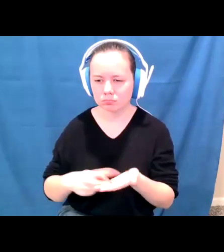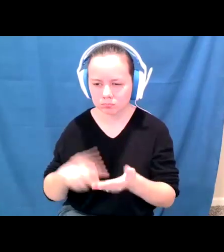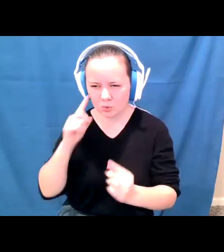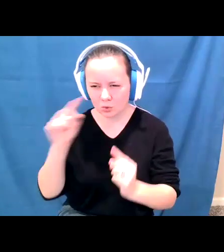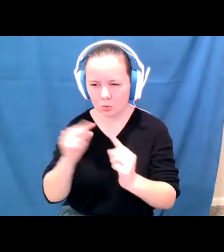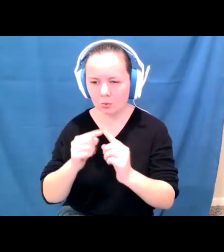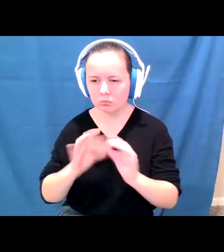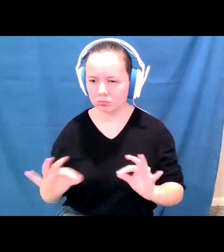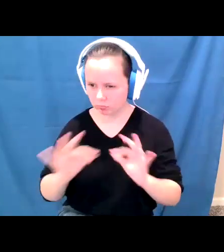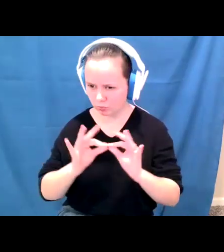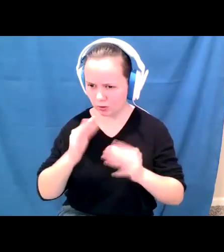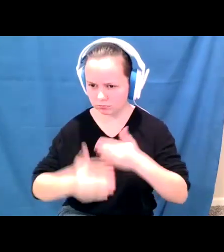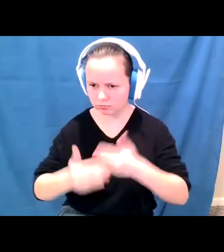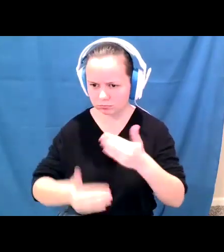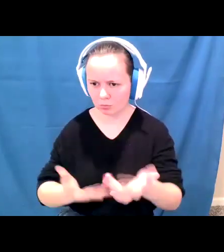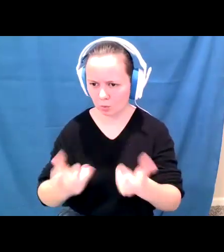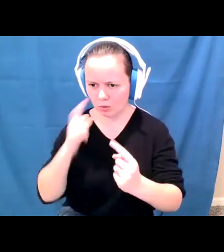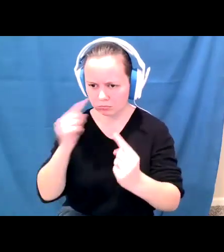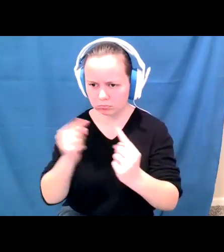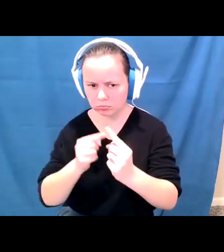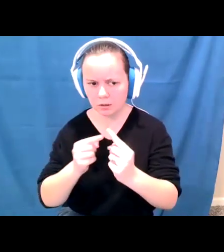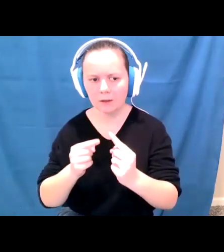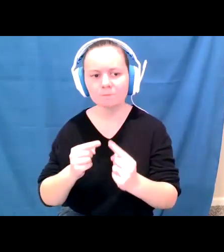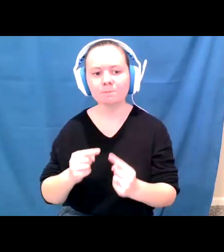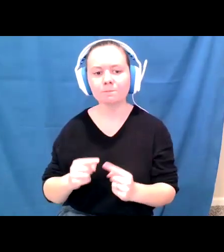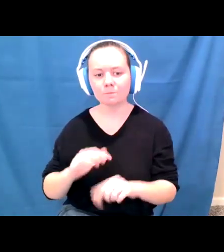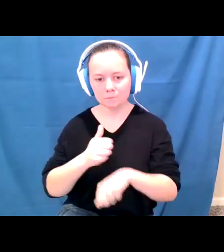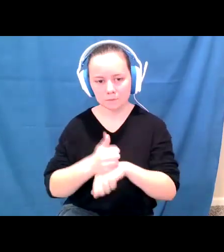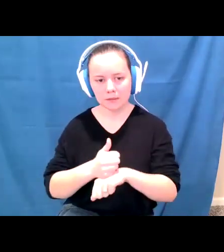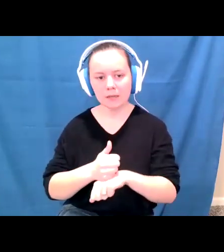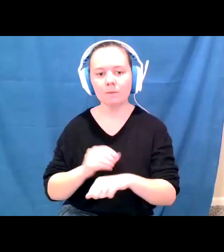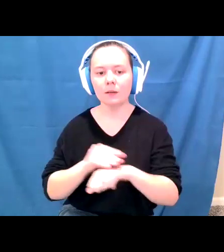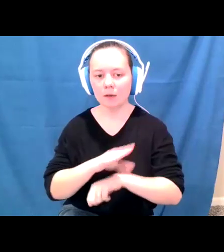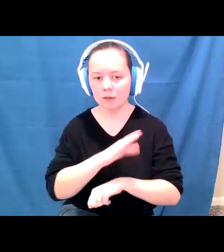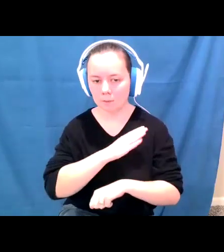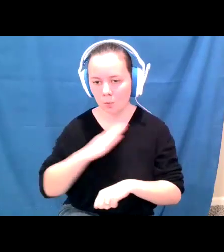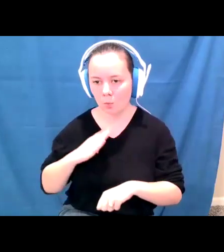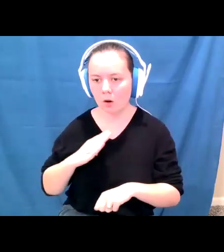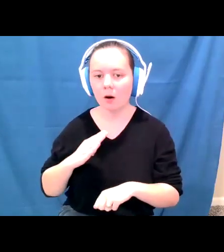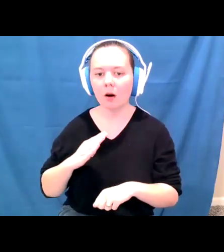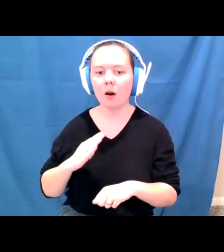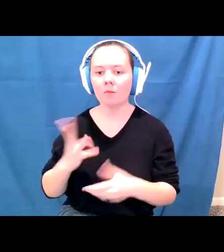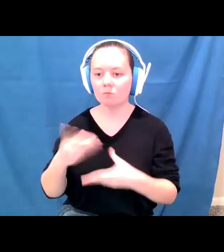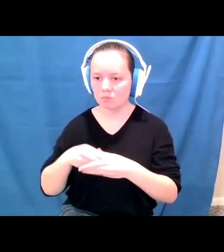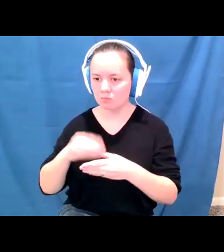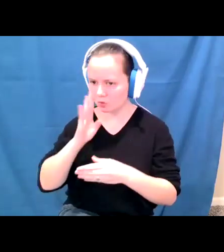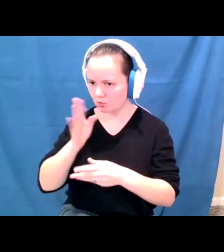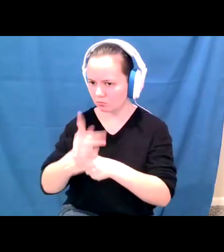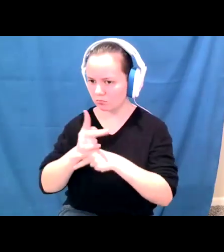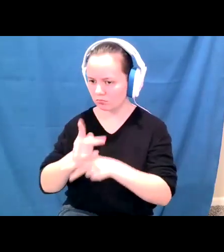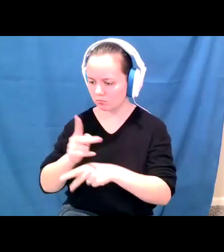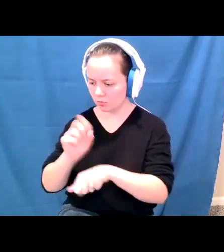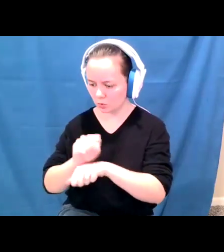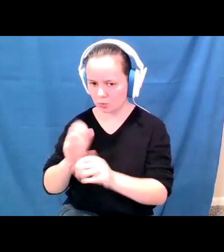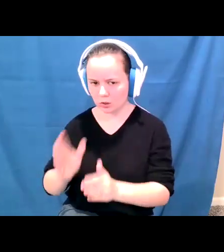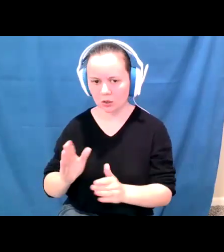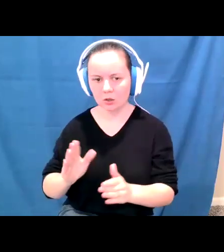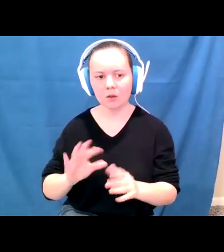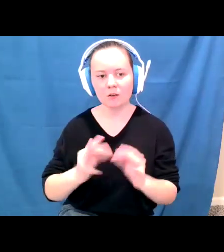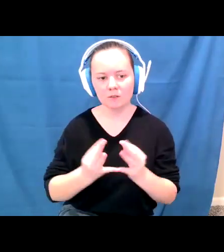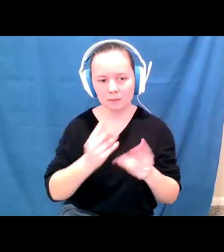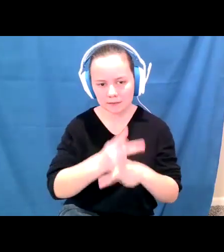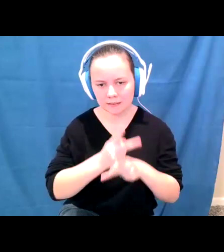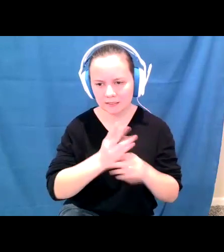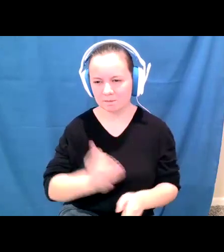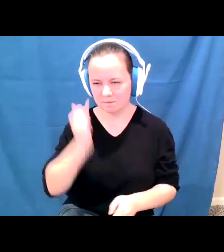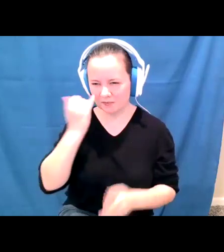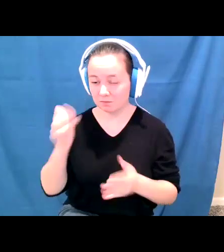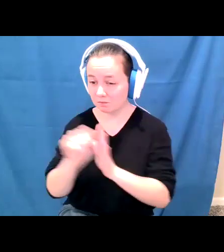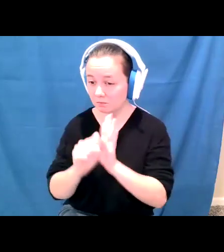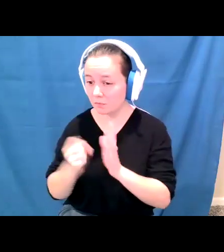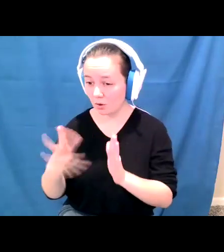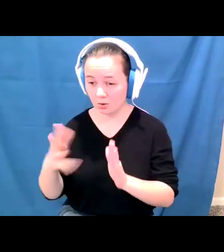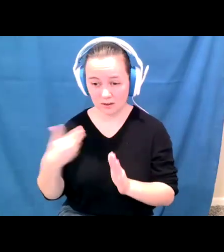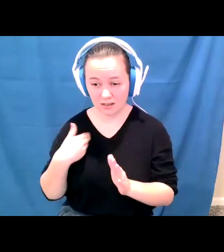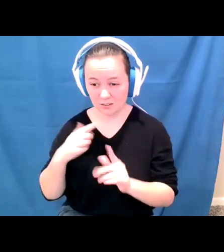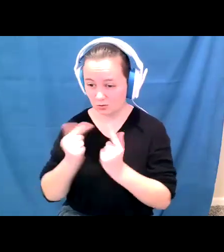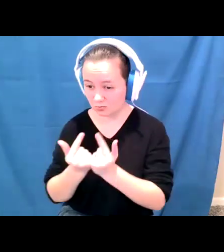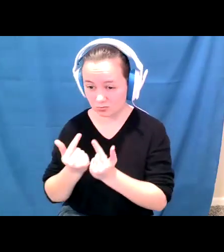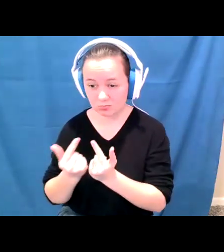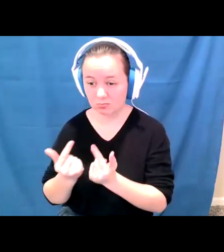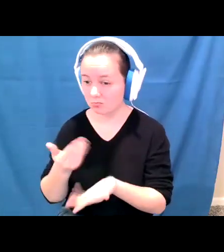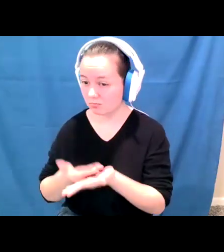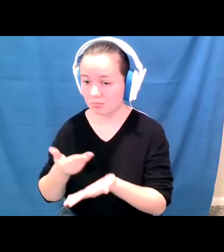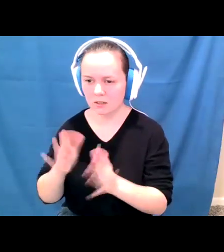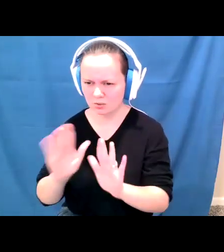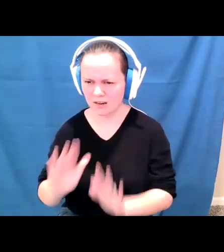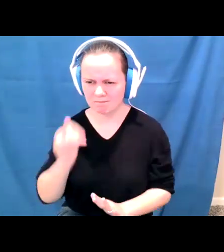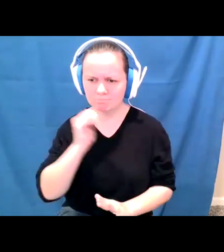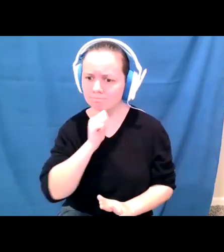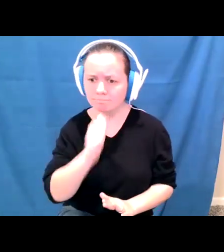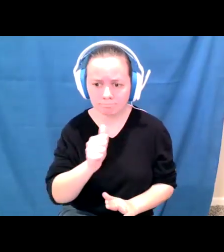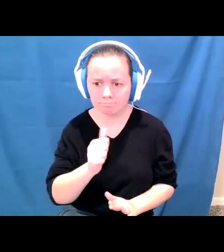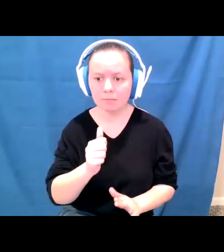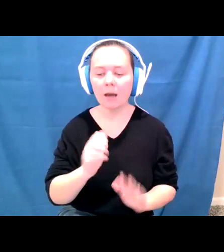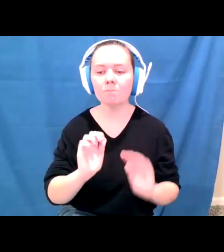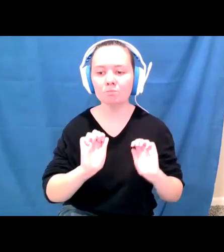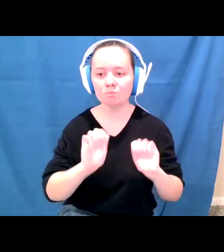Also thinking about the direct care workforce advisory board, or a group similar to that, comprised of direct care workers or family caregivers. And if the state already has a group like that, great, and if they don't, again, we have templates and tools to help states get that group off the ground.